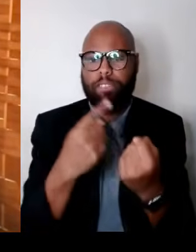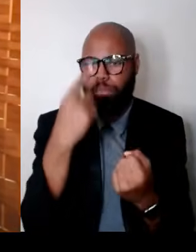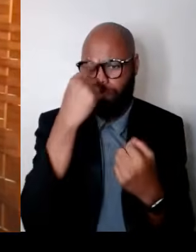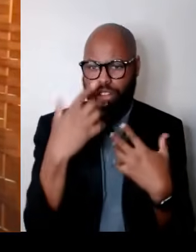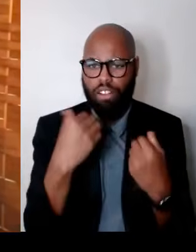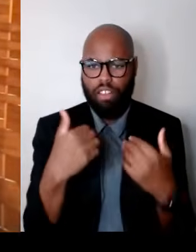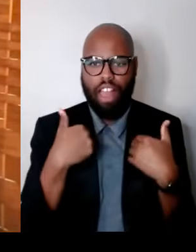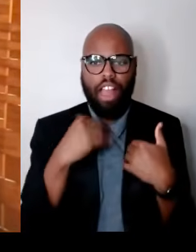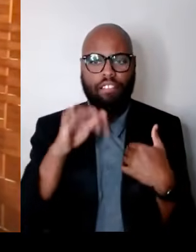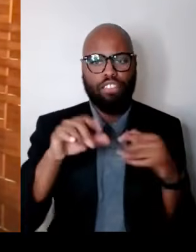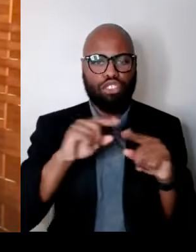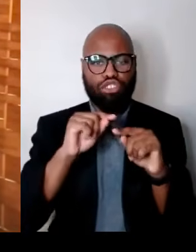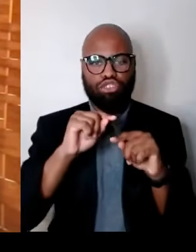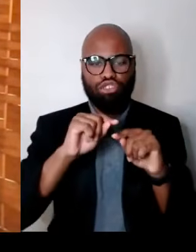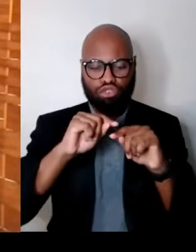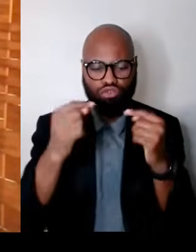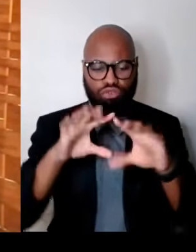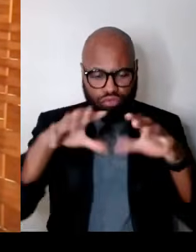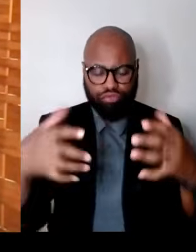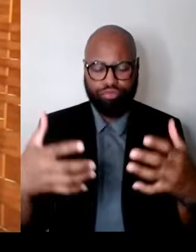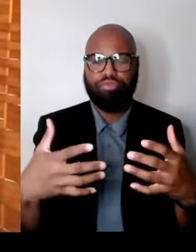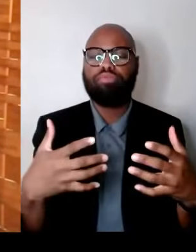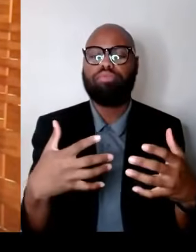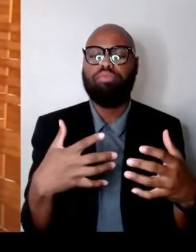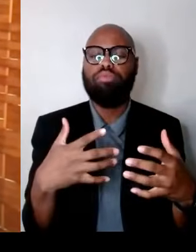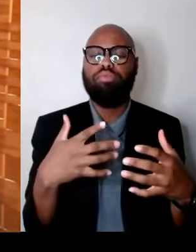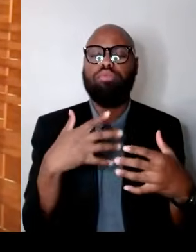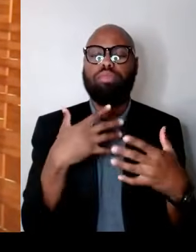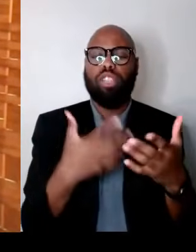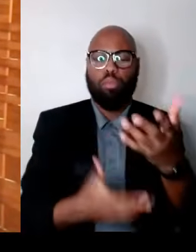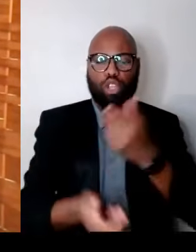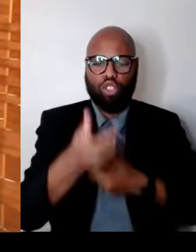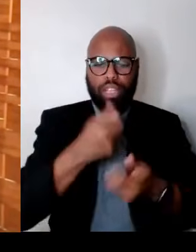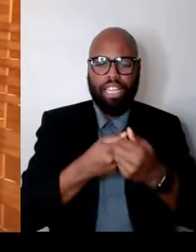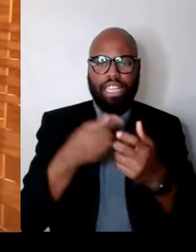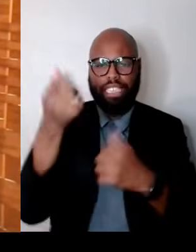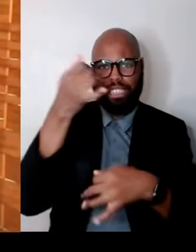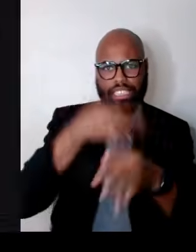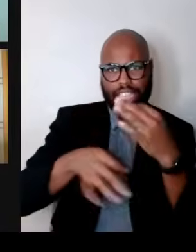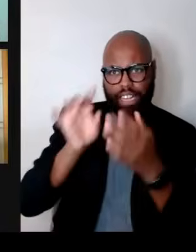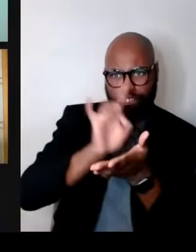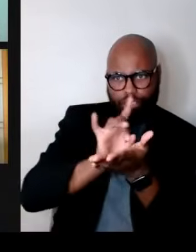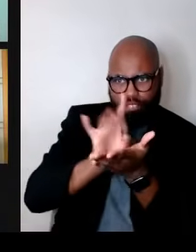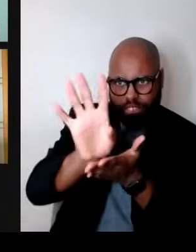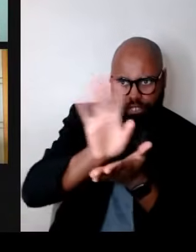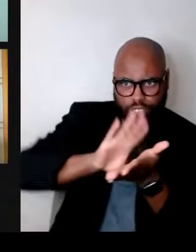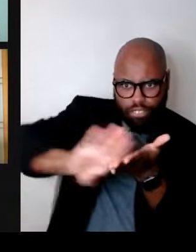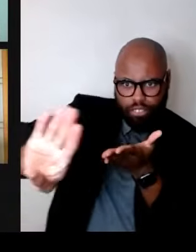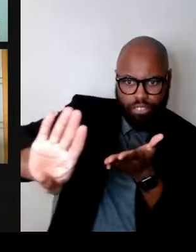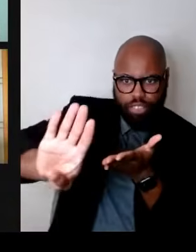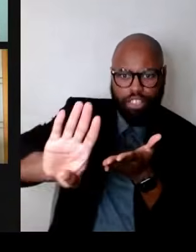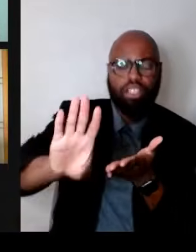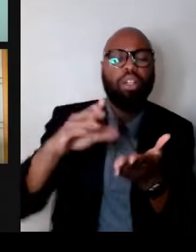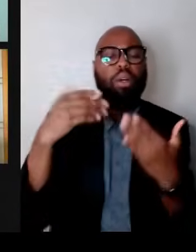calls you in versus out. The call in is so necessary. And I think oftentimes having access